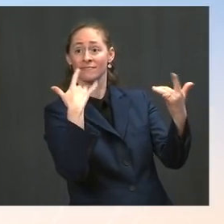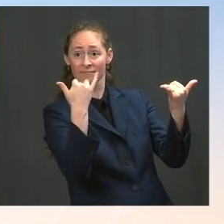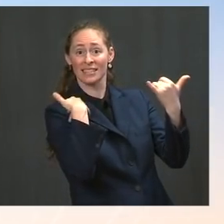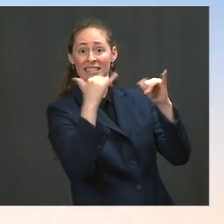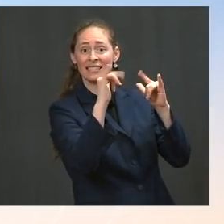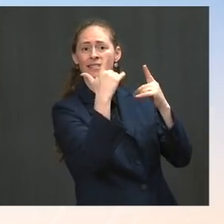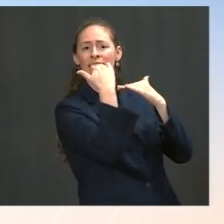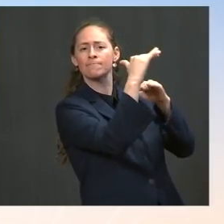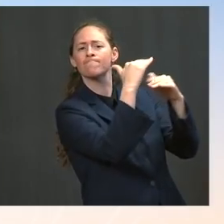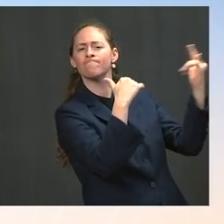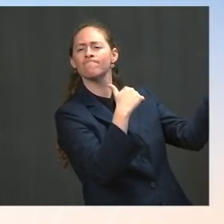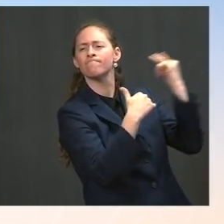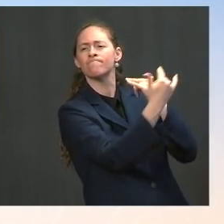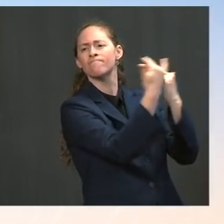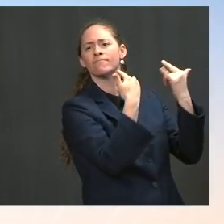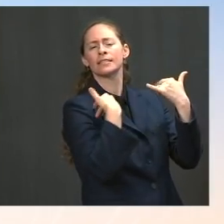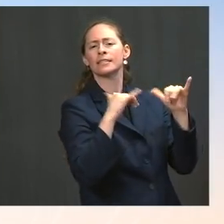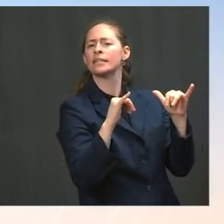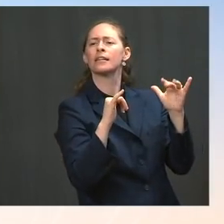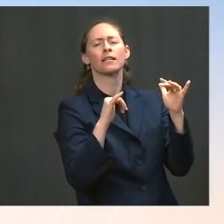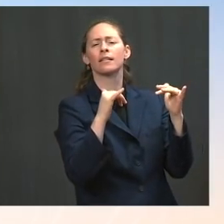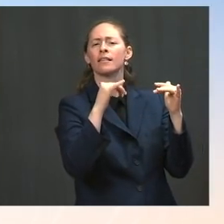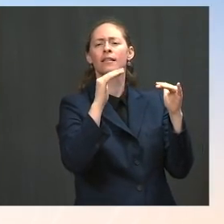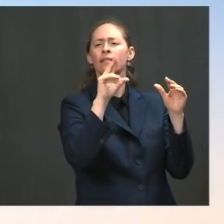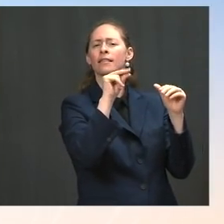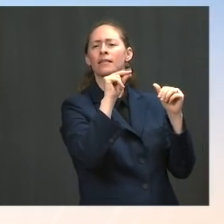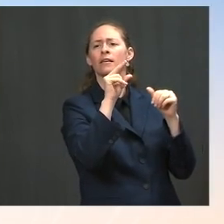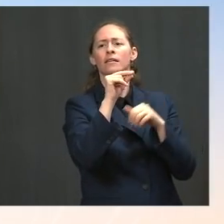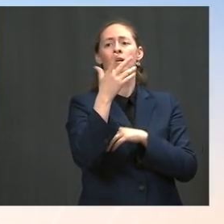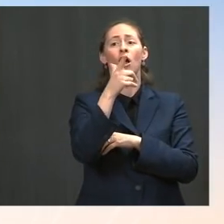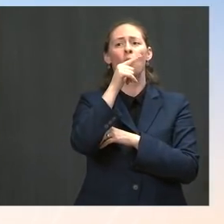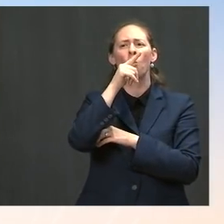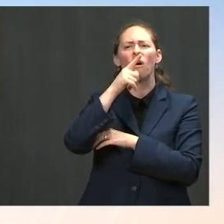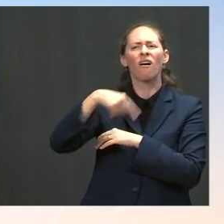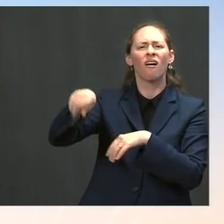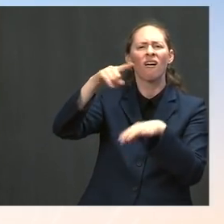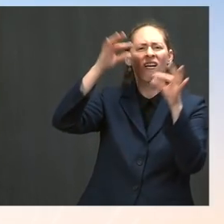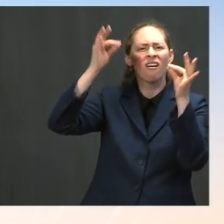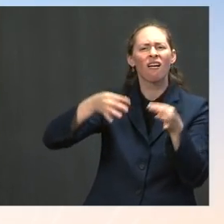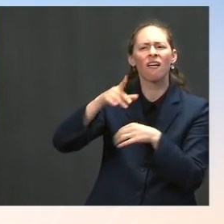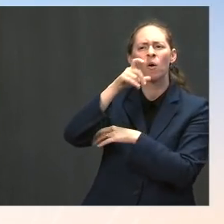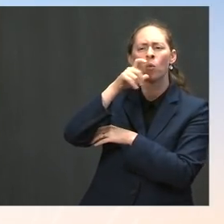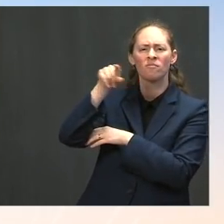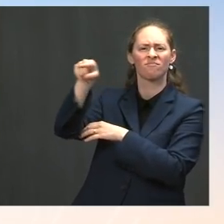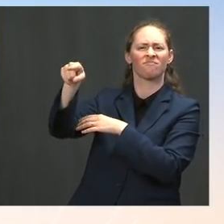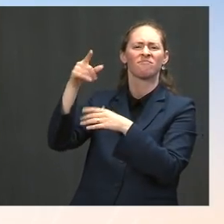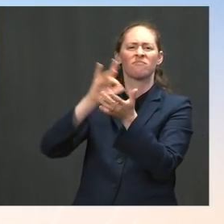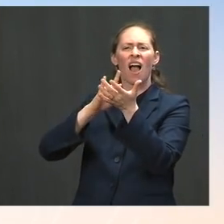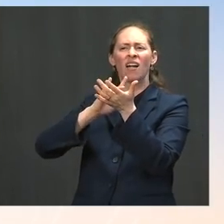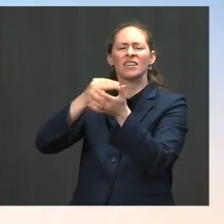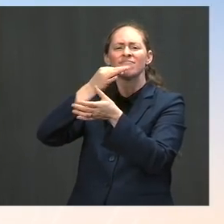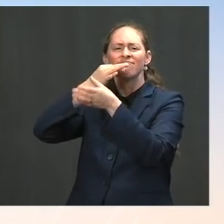will be guided by our own public health and medical experts. As we said, we've launched our interagency working groups with partner countries.